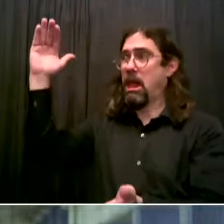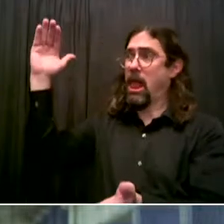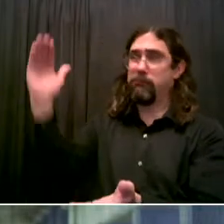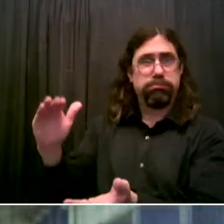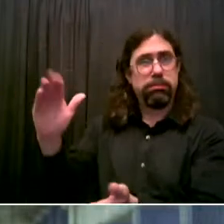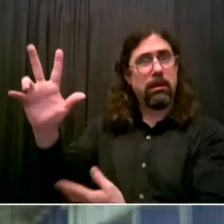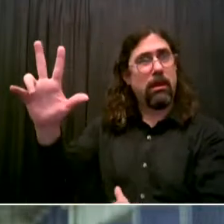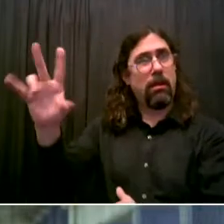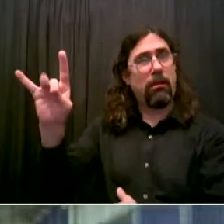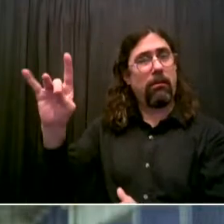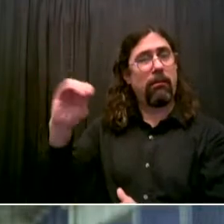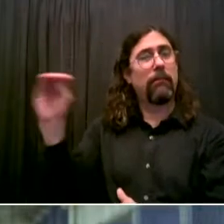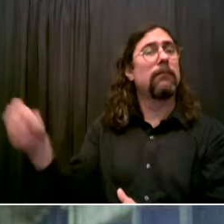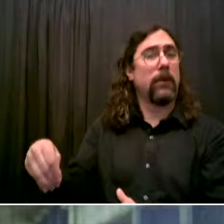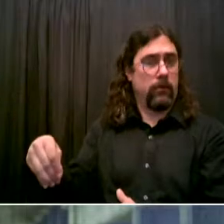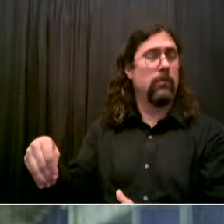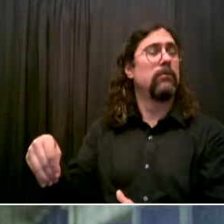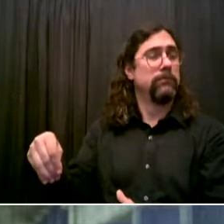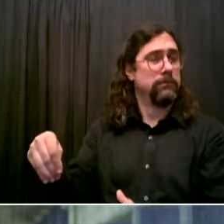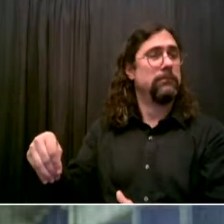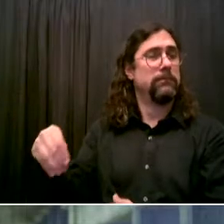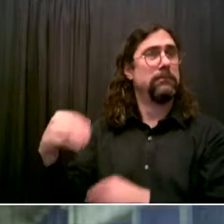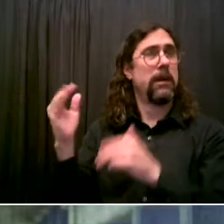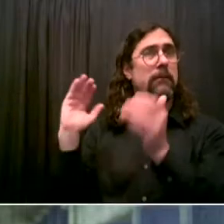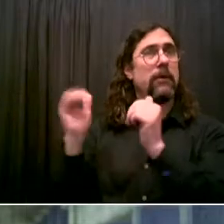ESTIMATED 38% FEWER HOMELESS